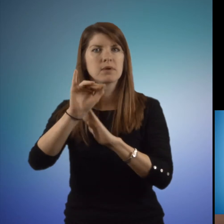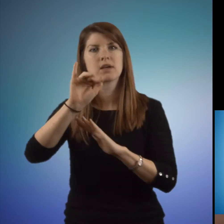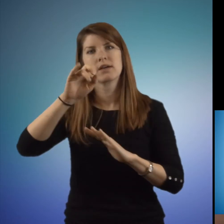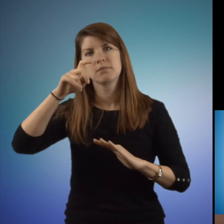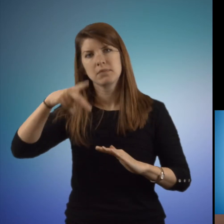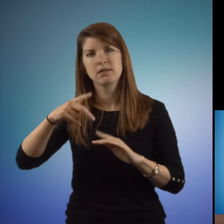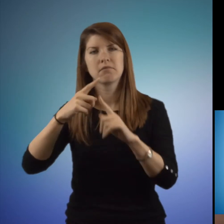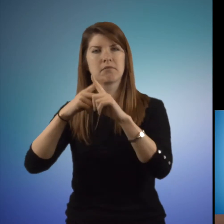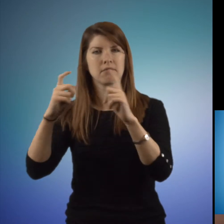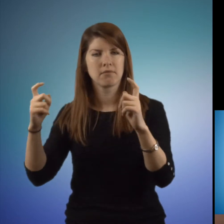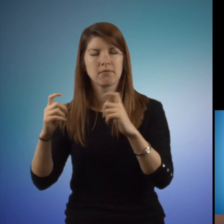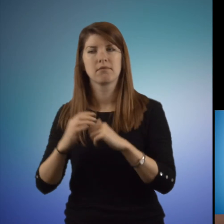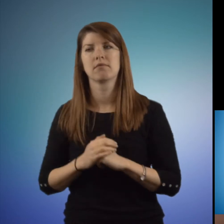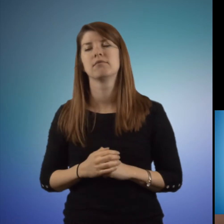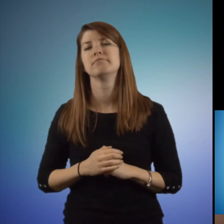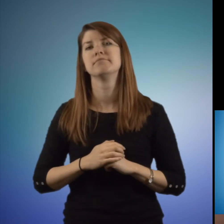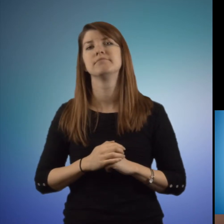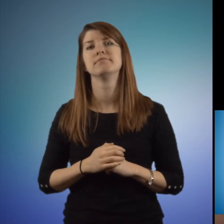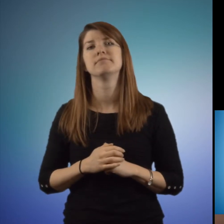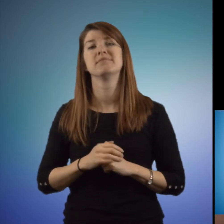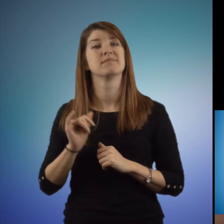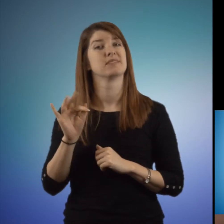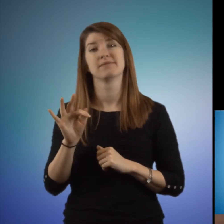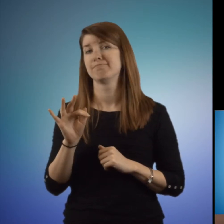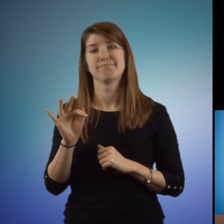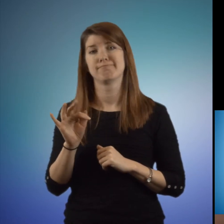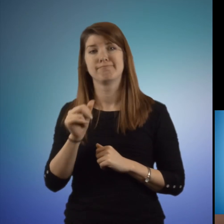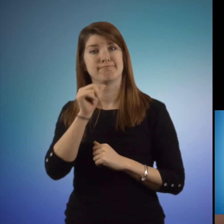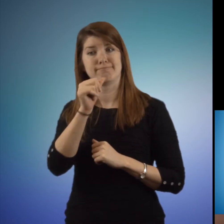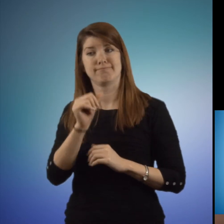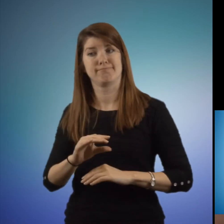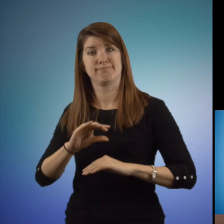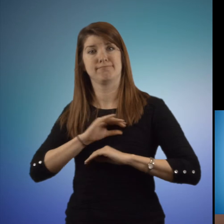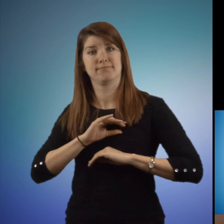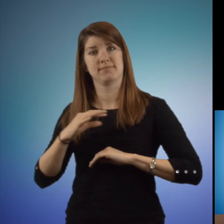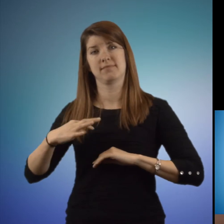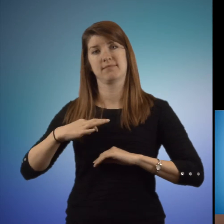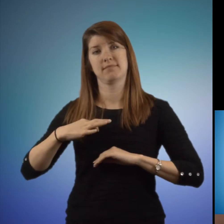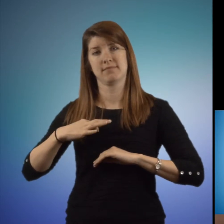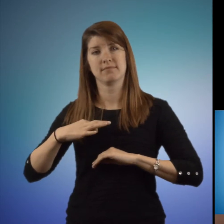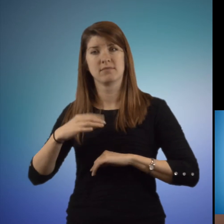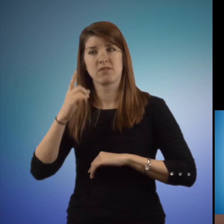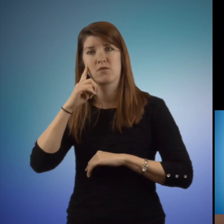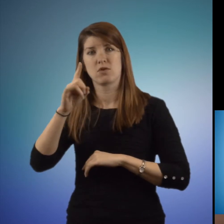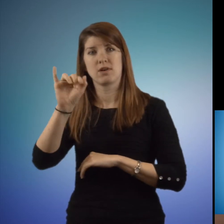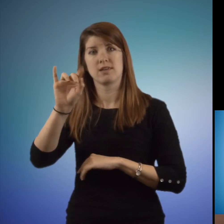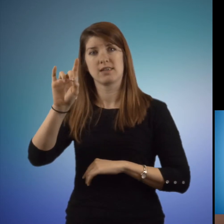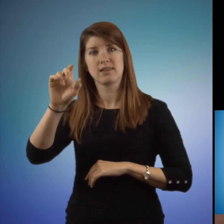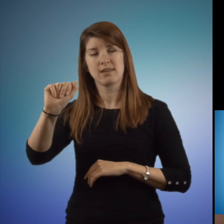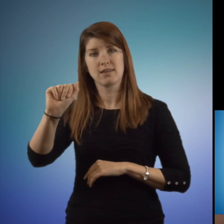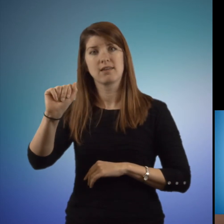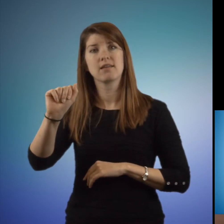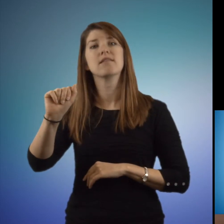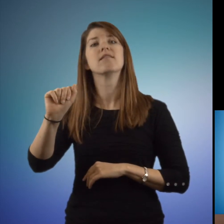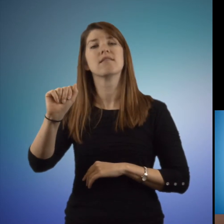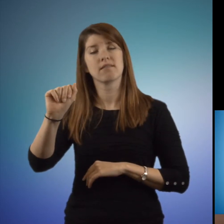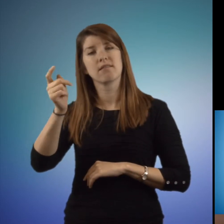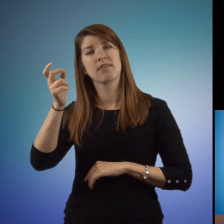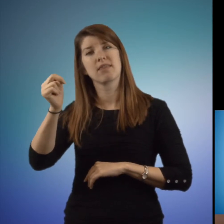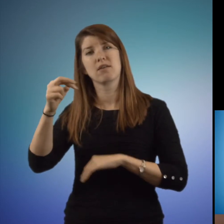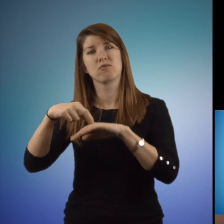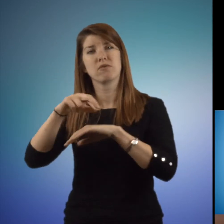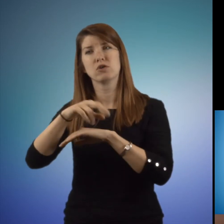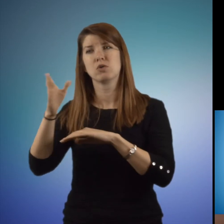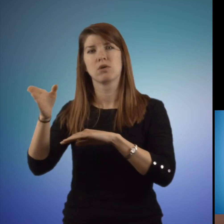If they don't meet the eligibility for IDEA, we would then refer them to a 504 committee, again,